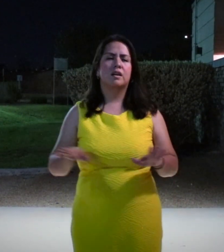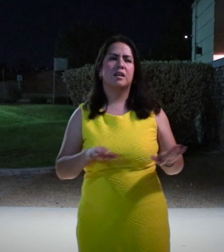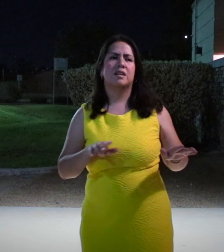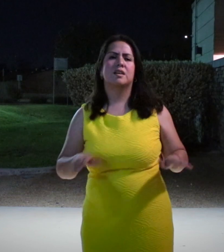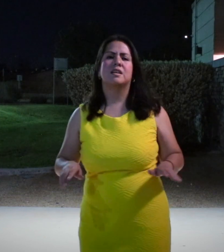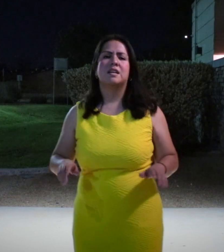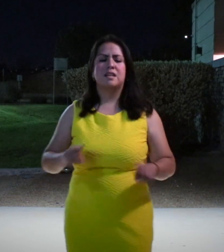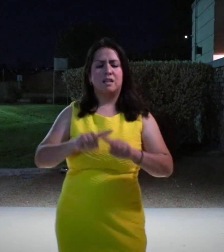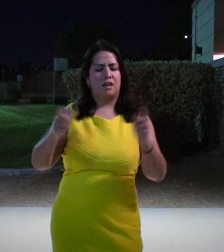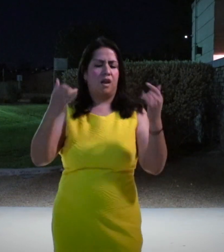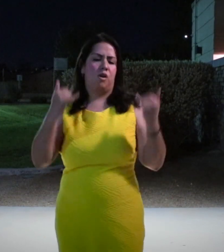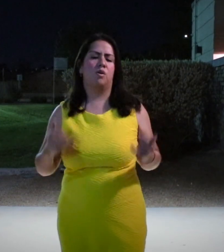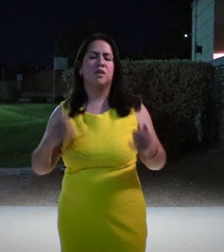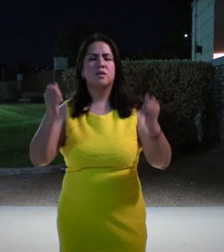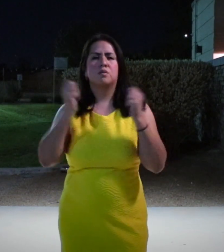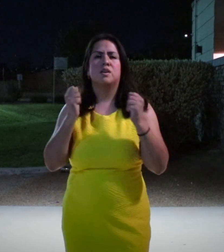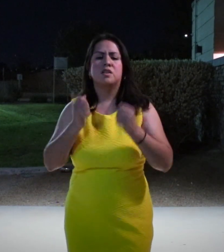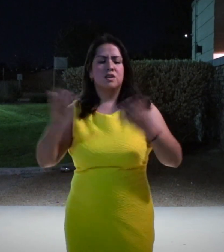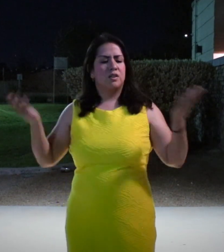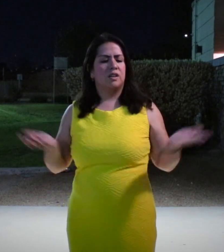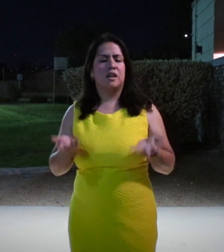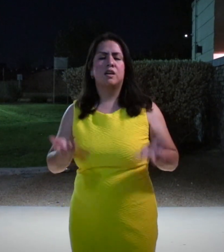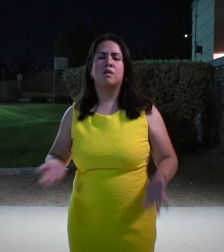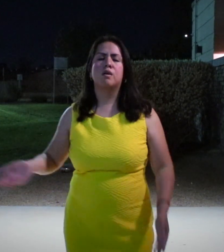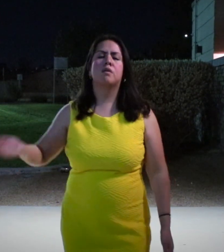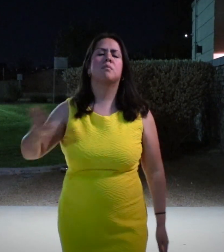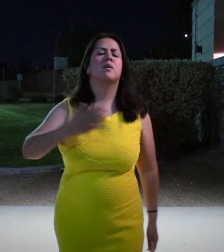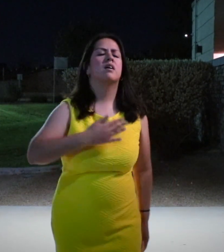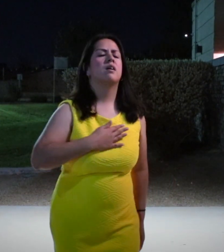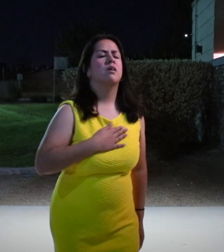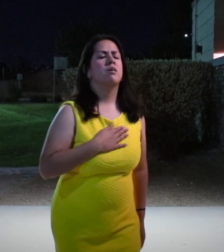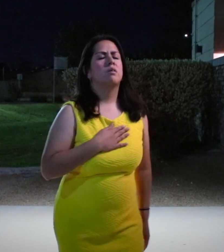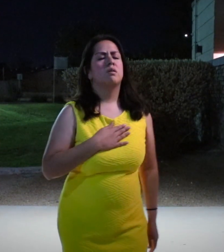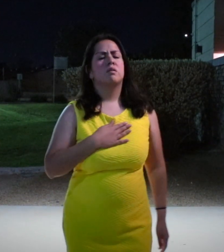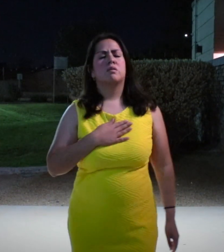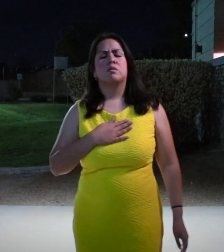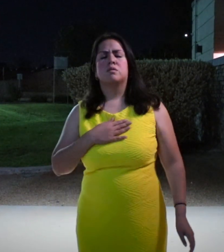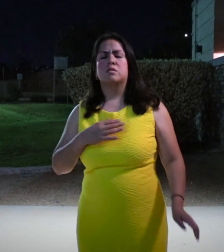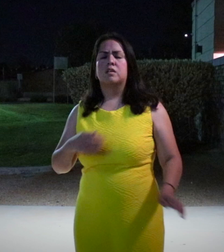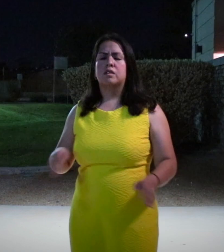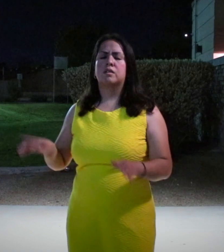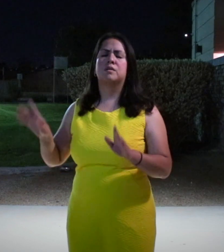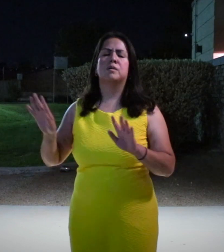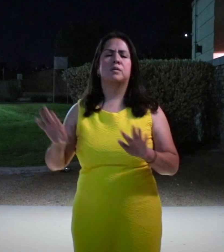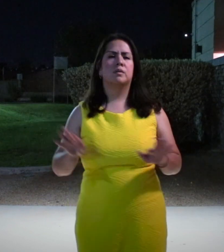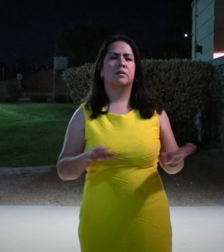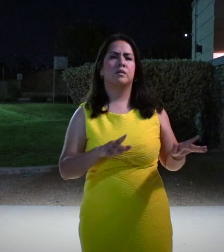But now it's winter here on my own